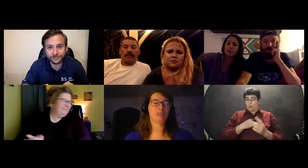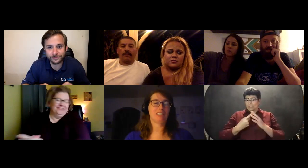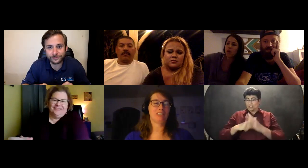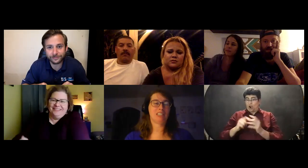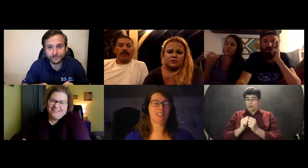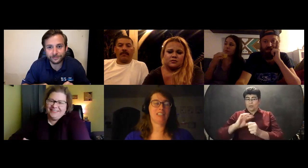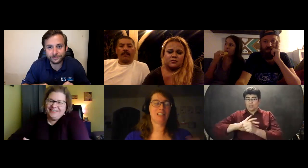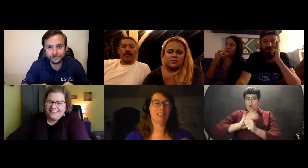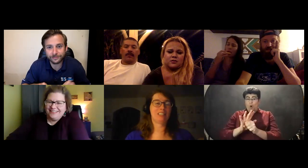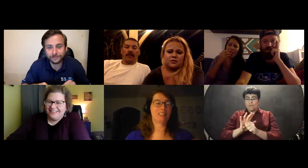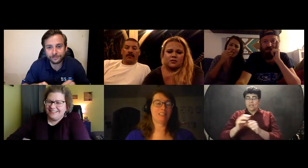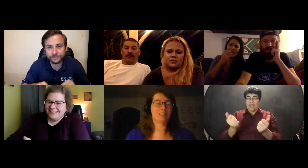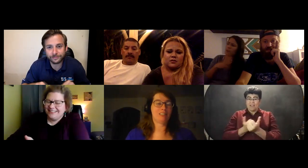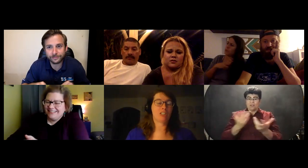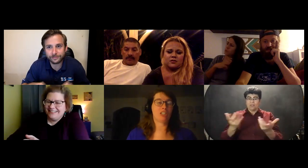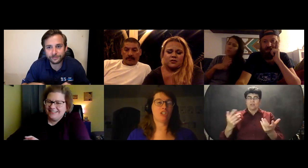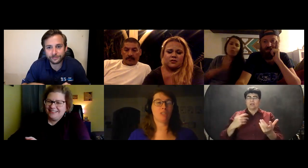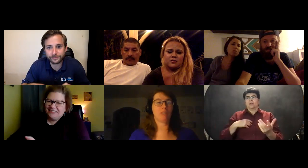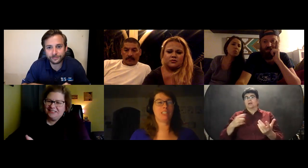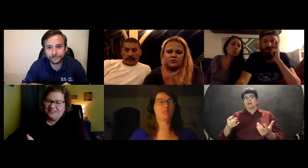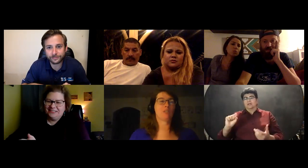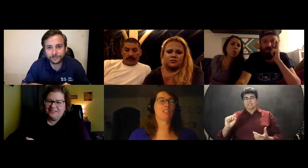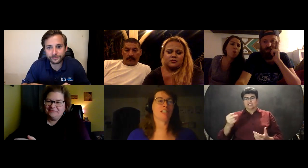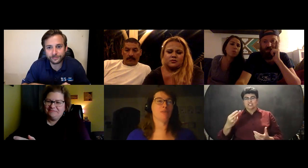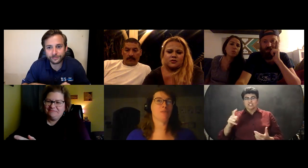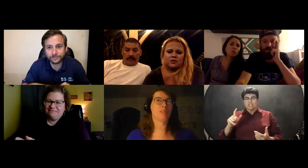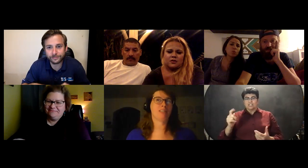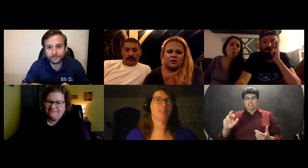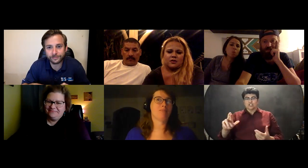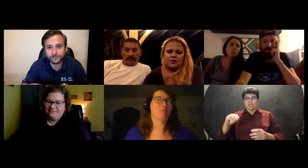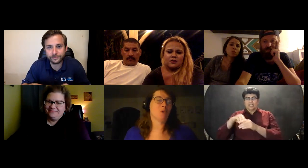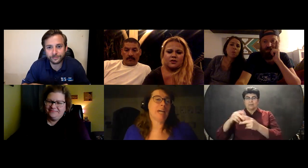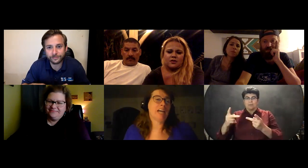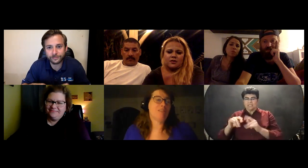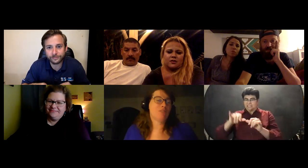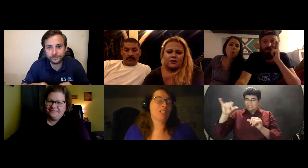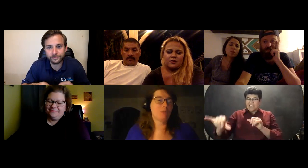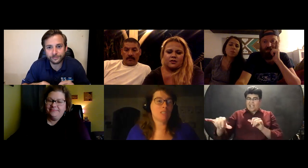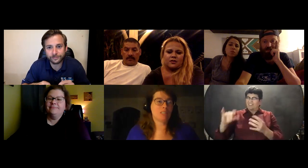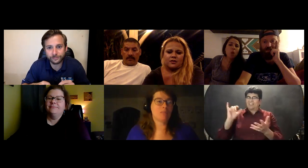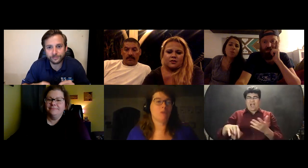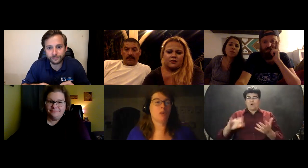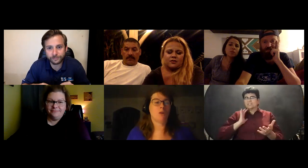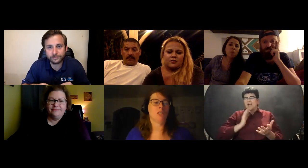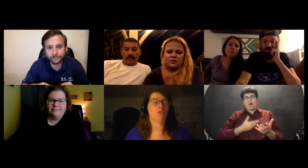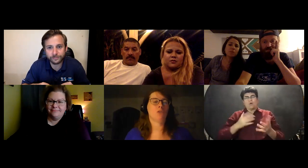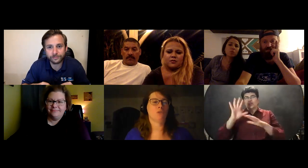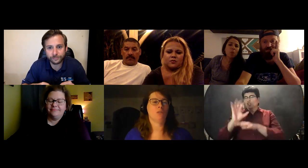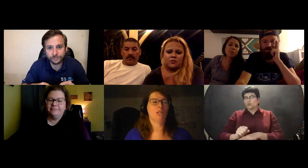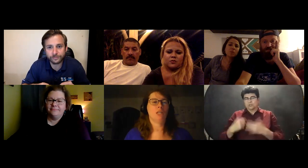and everything like the shelter on place orders it was old hat for us it was something we were